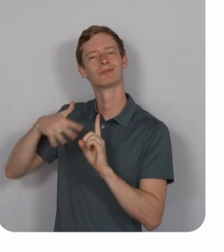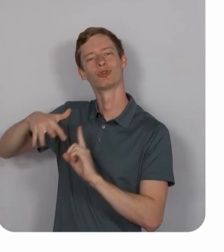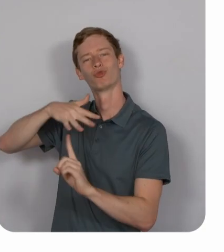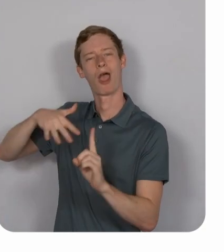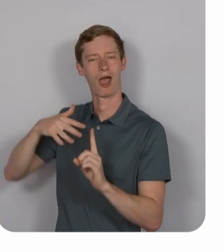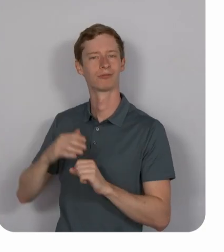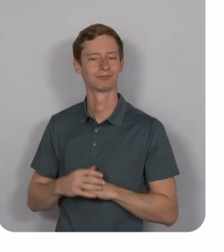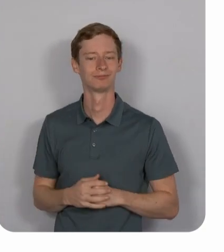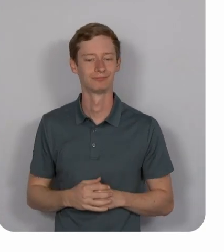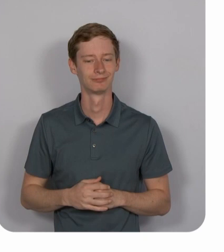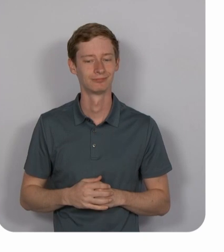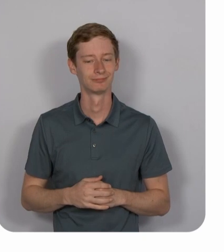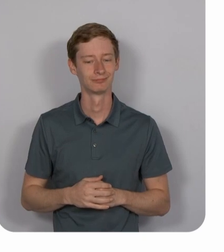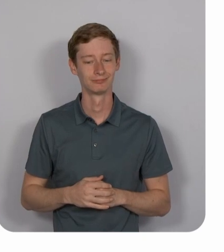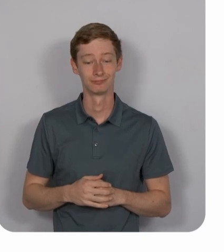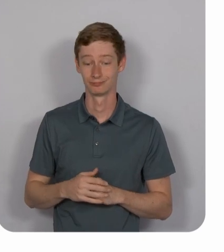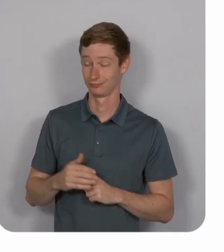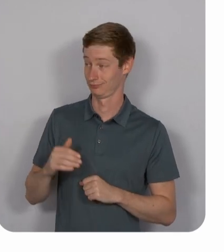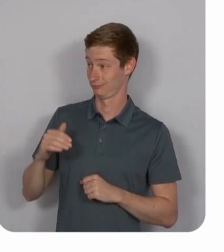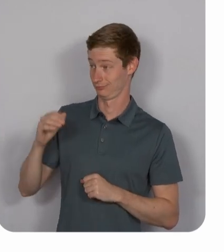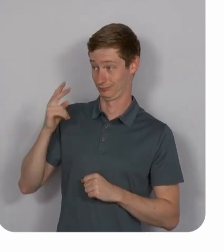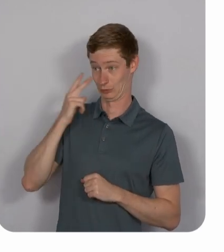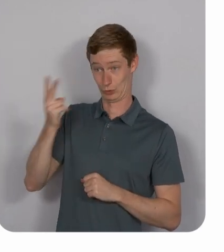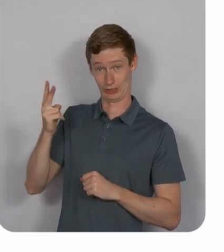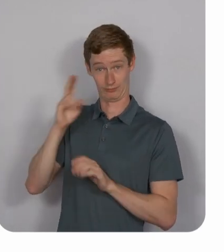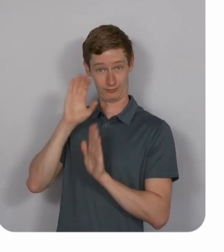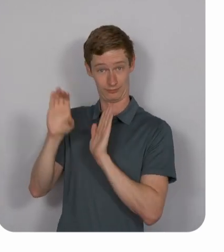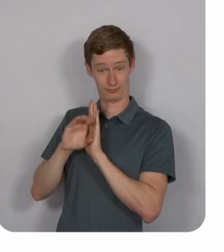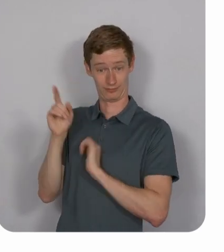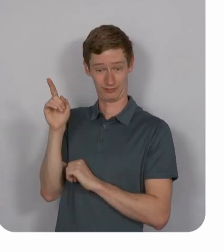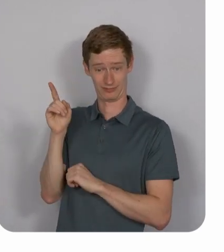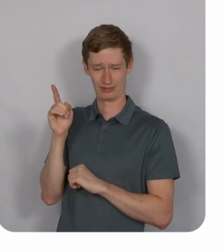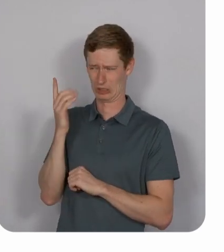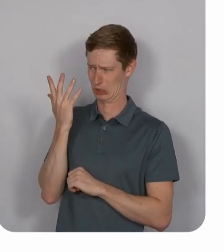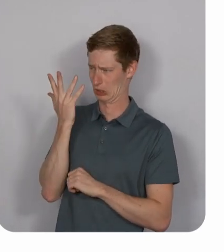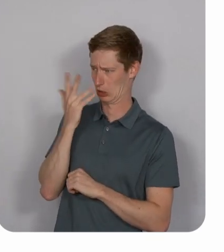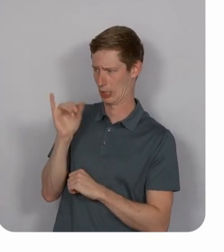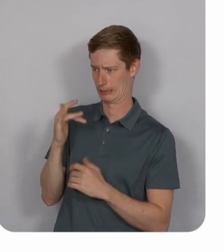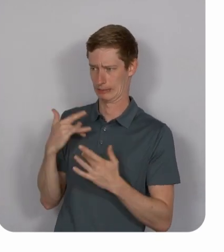From the top, this might look a bit concerning. Take a look at these images,